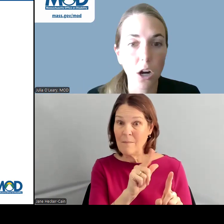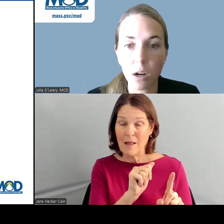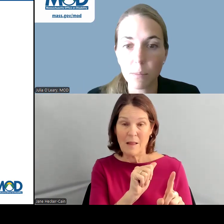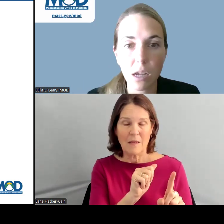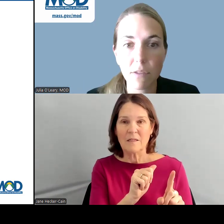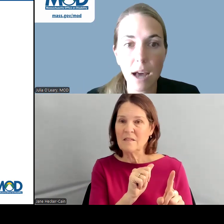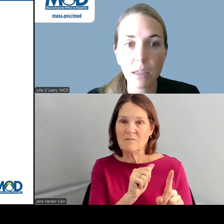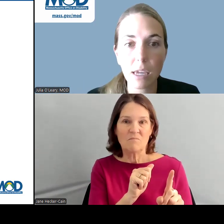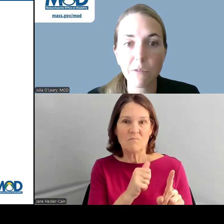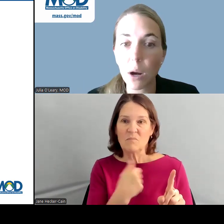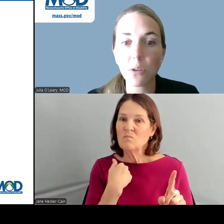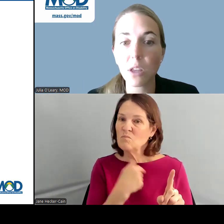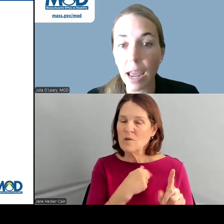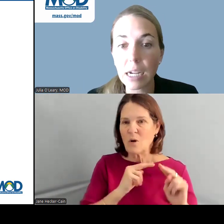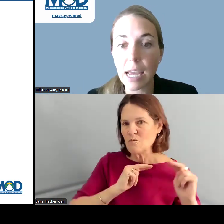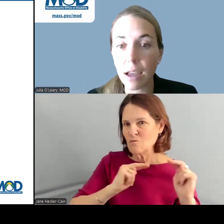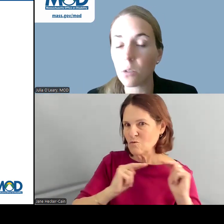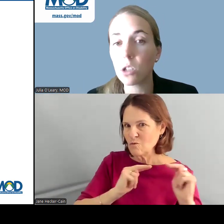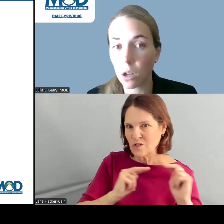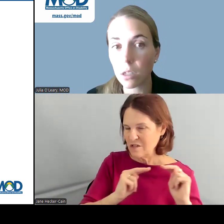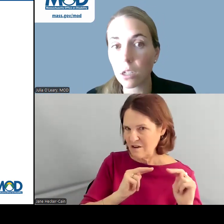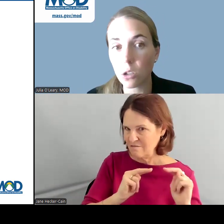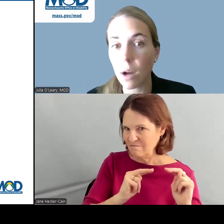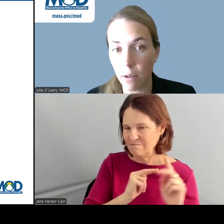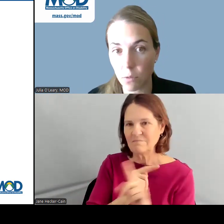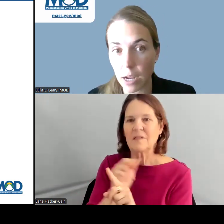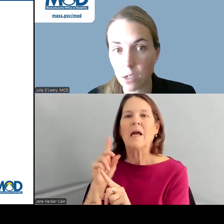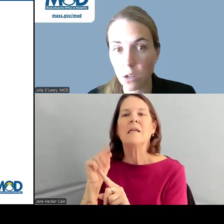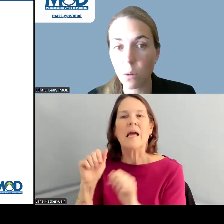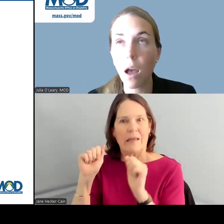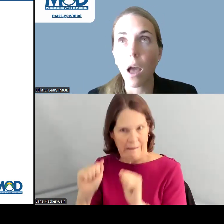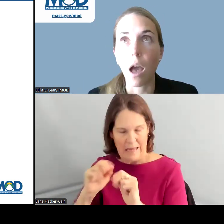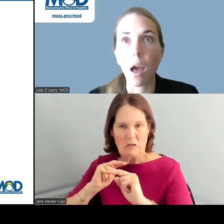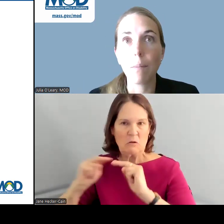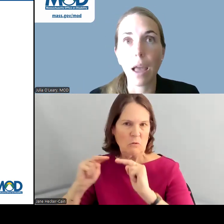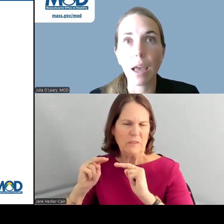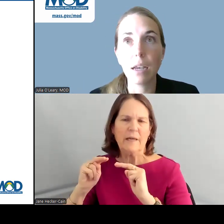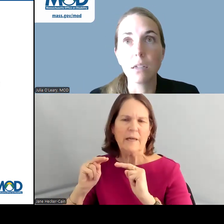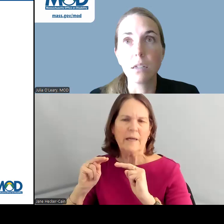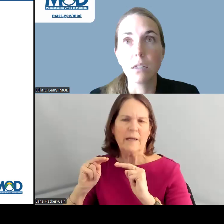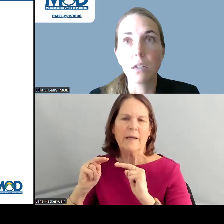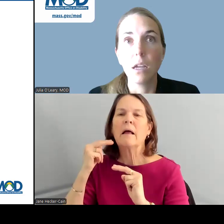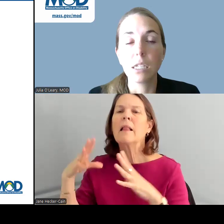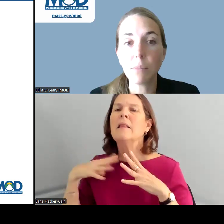Under the FMLA you can't really negotiate the terms of that leave, but under the ADA, you certainly do have the right to.